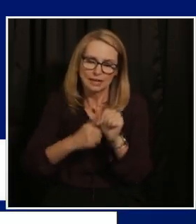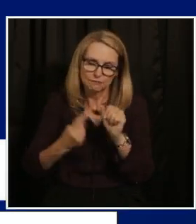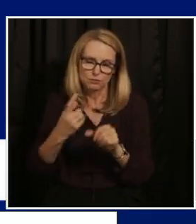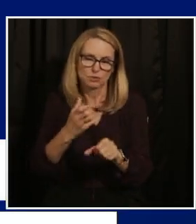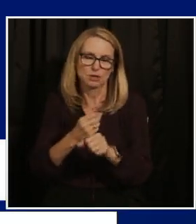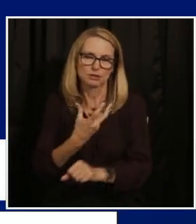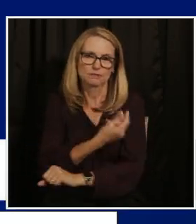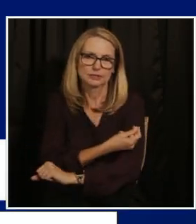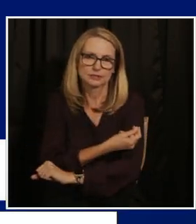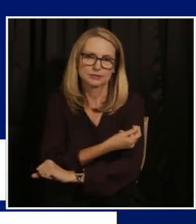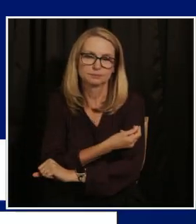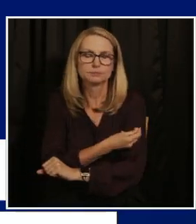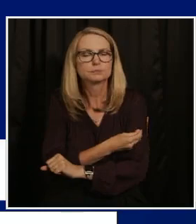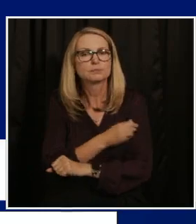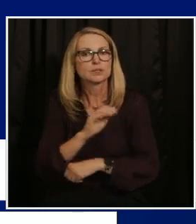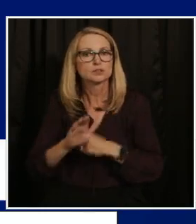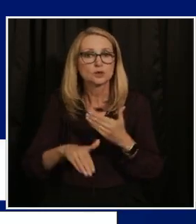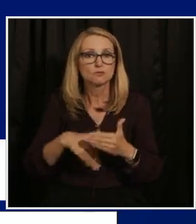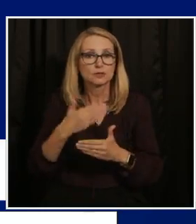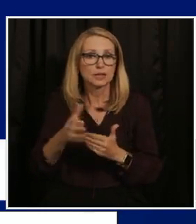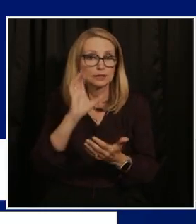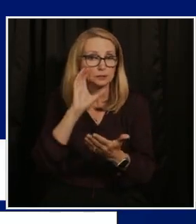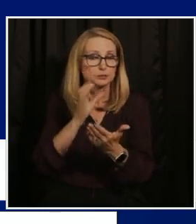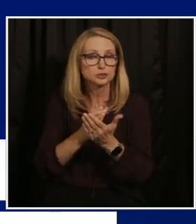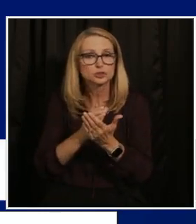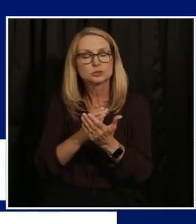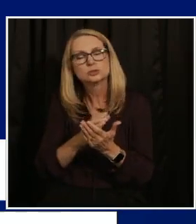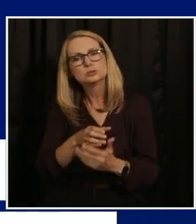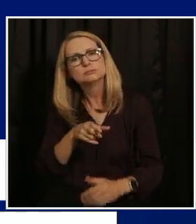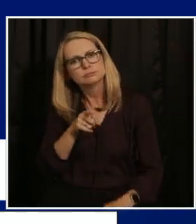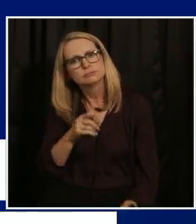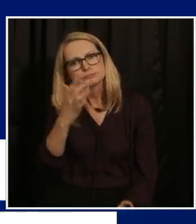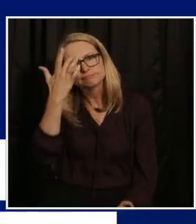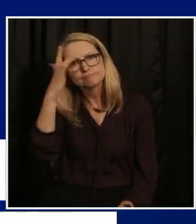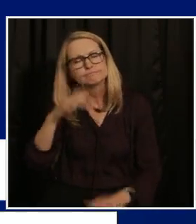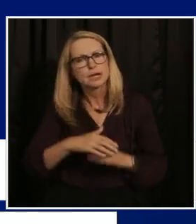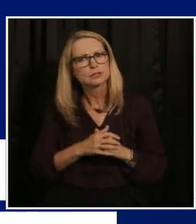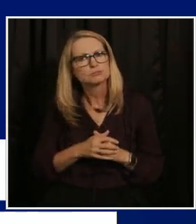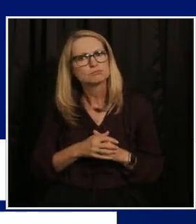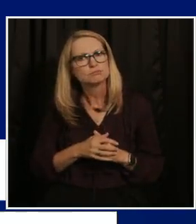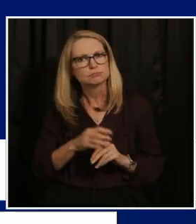so um you know be smart look at the data look at what experts are saying what doctors are saying